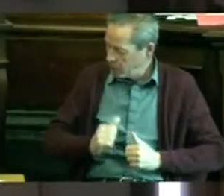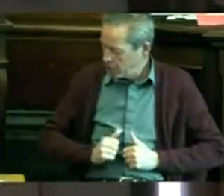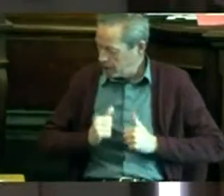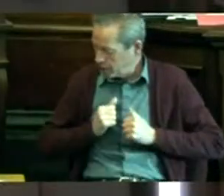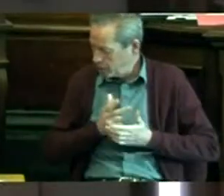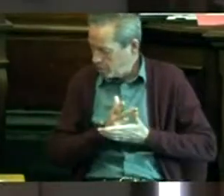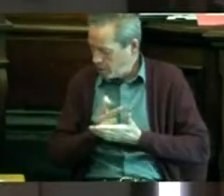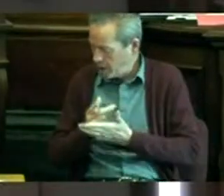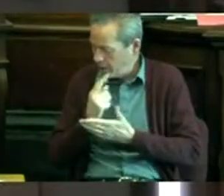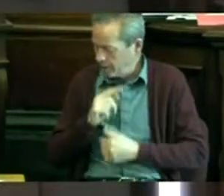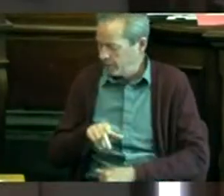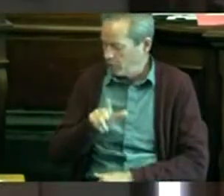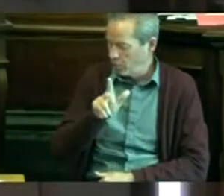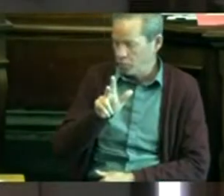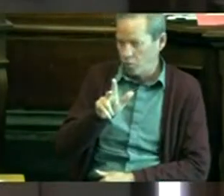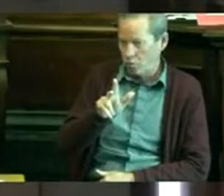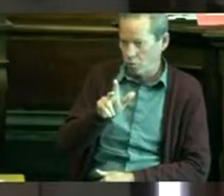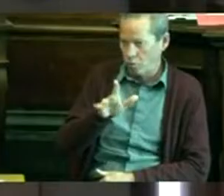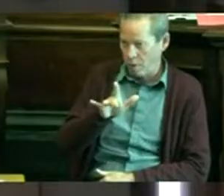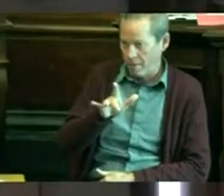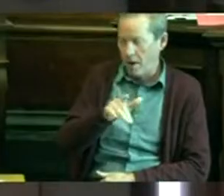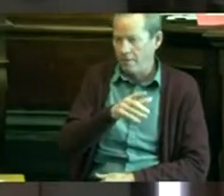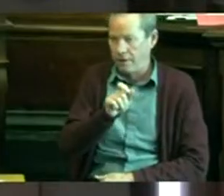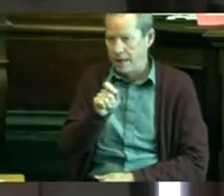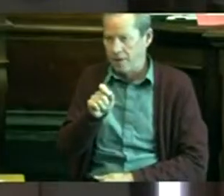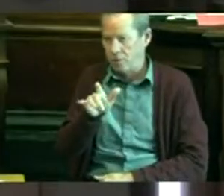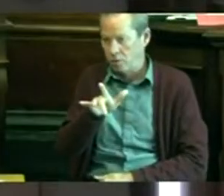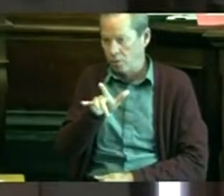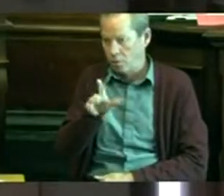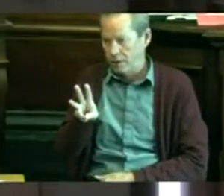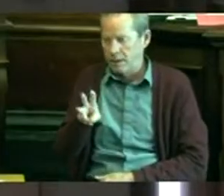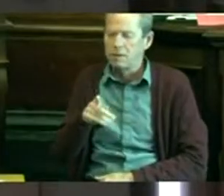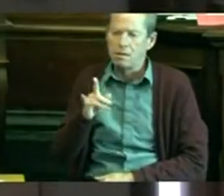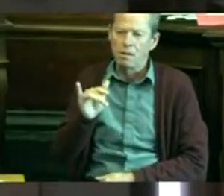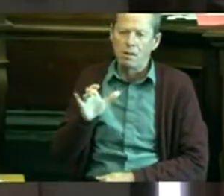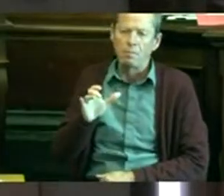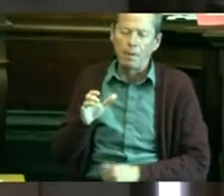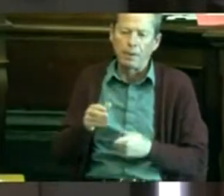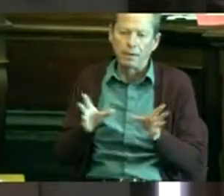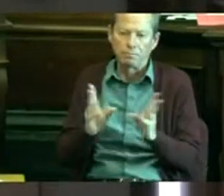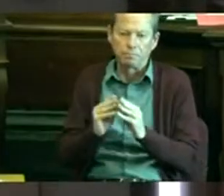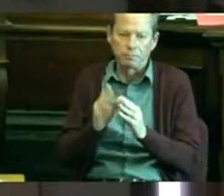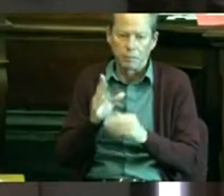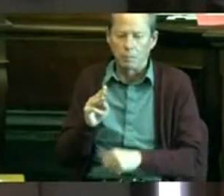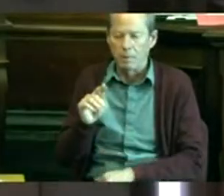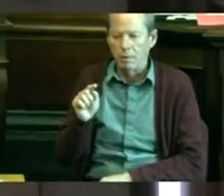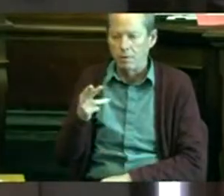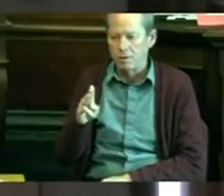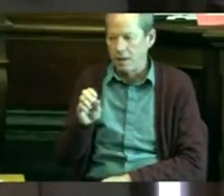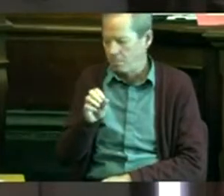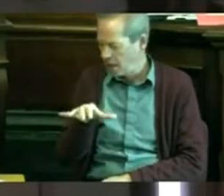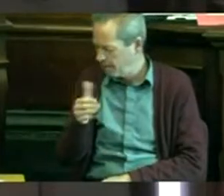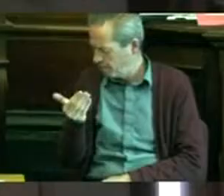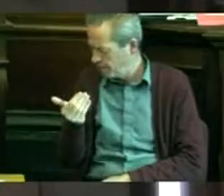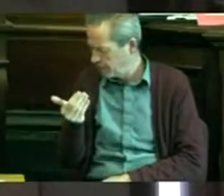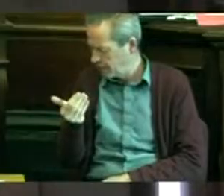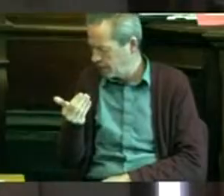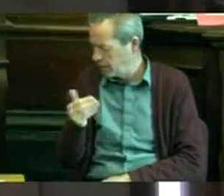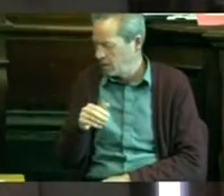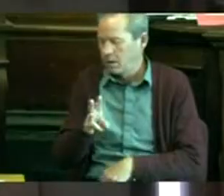Ordinance establishing the operating and maintenance costs of neighborhood, commercial and residential parking areas for 20